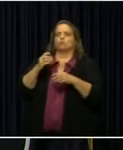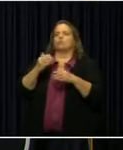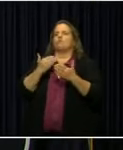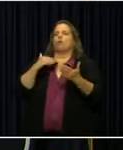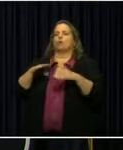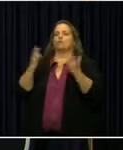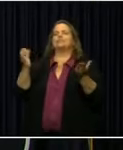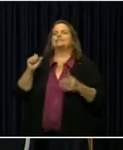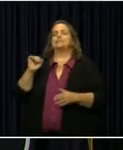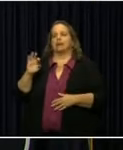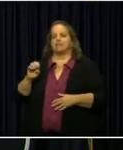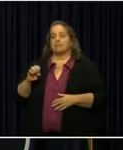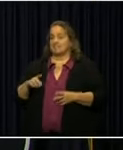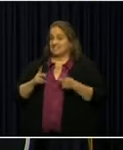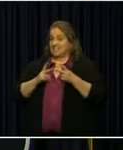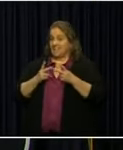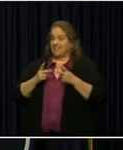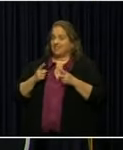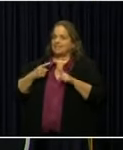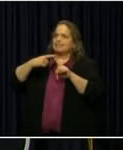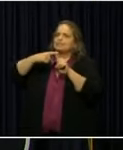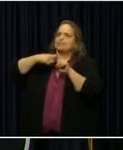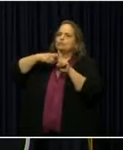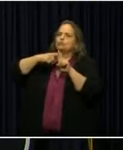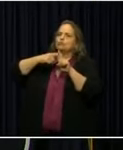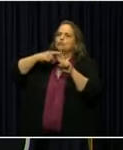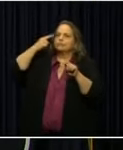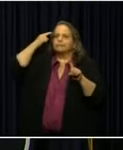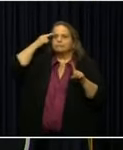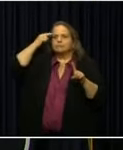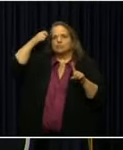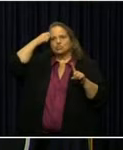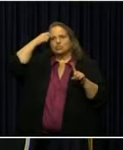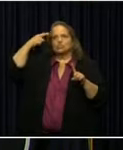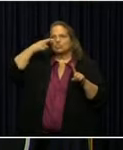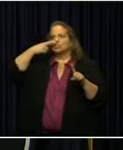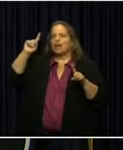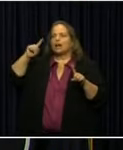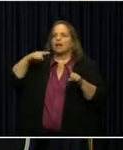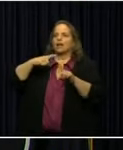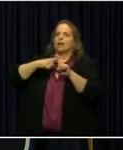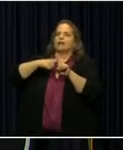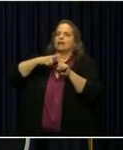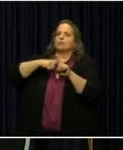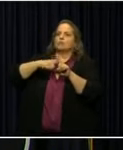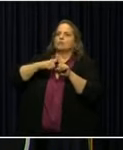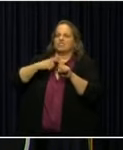IF YOU CAN TELEWORK, ESPECIALLY AS WE GET FURTHER ALONG WITH THIS, YOUR BUSINESS IS GOING TO BE BETTER OFF.